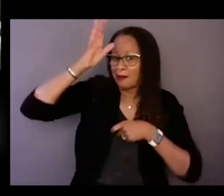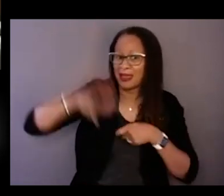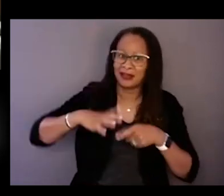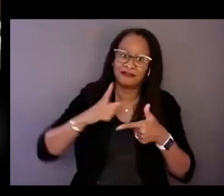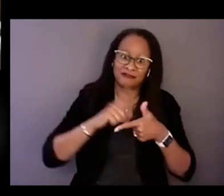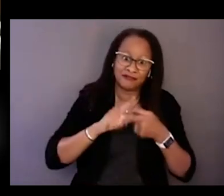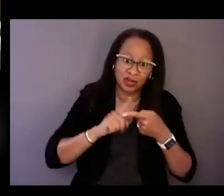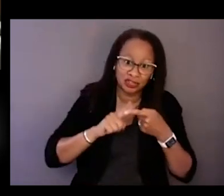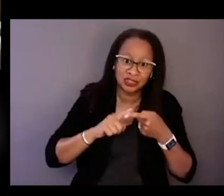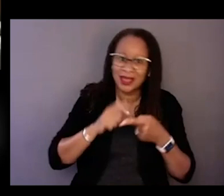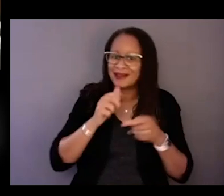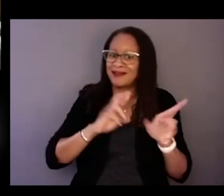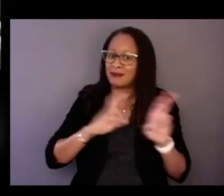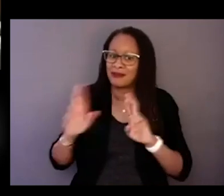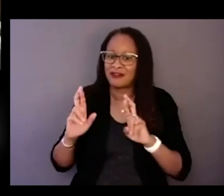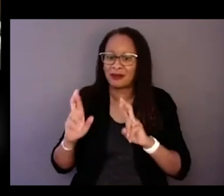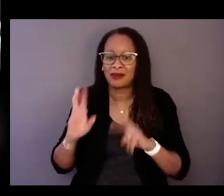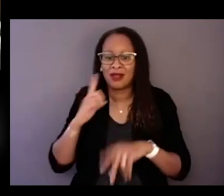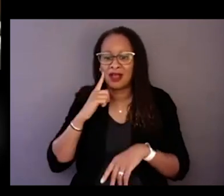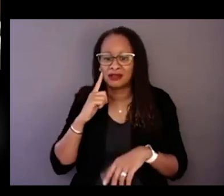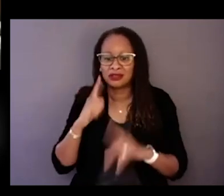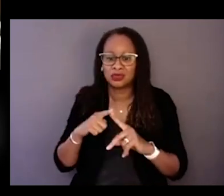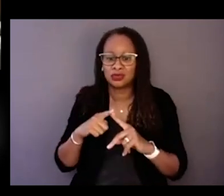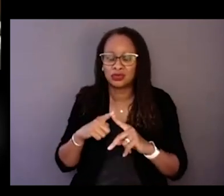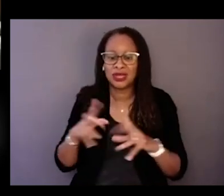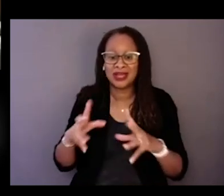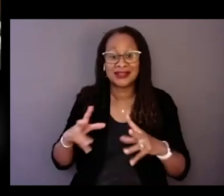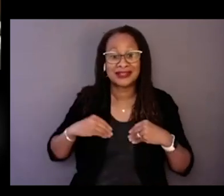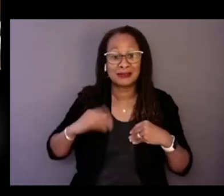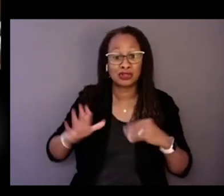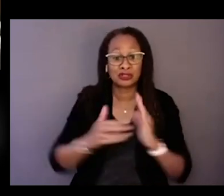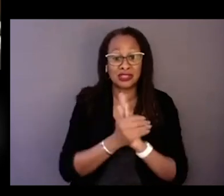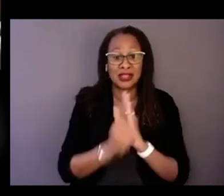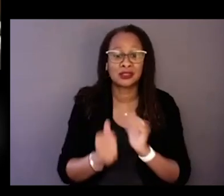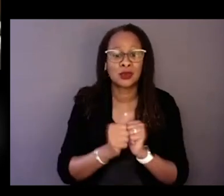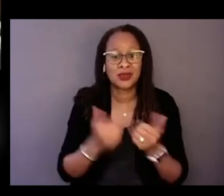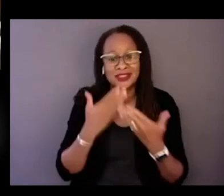and was unprepared to sort of accept her talents with generosity or sensitivity.